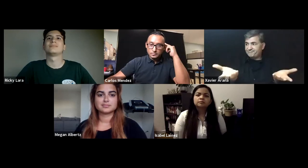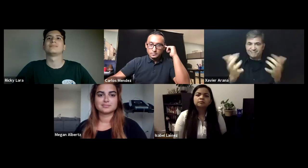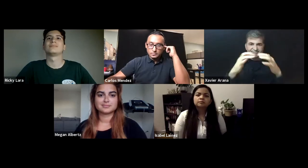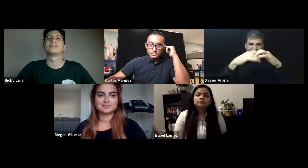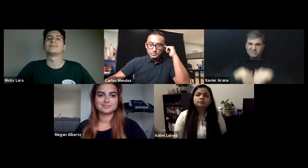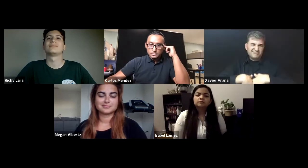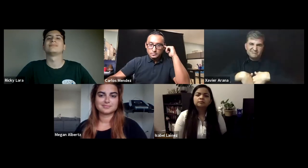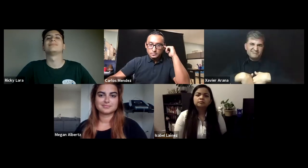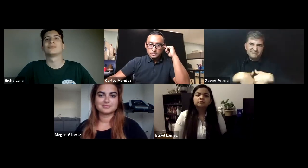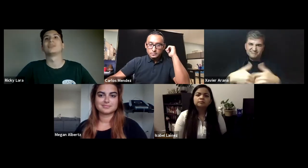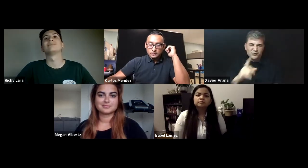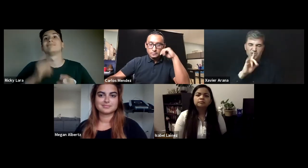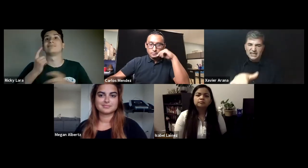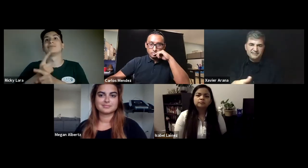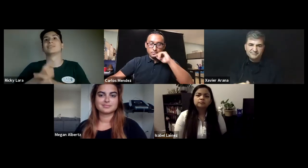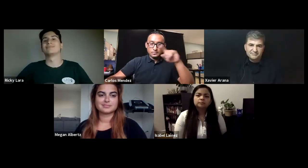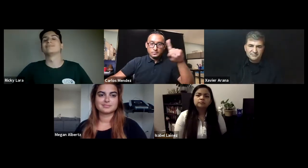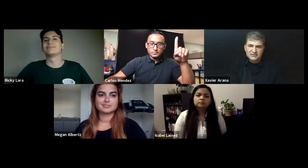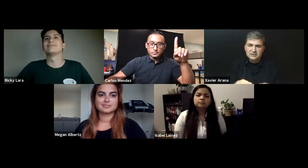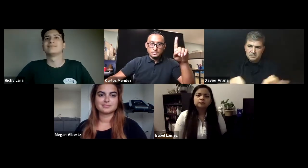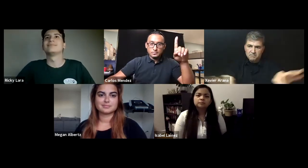with the technology, with pretty much anything,